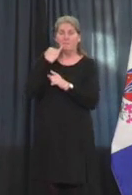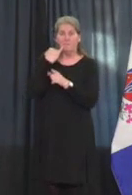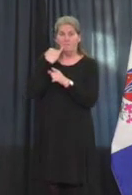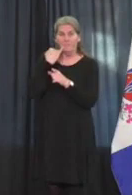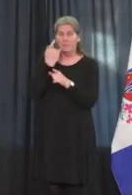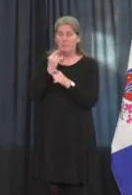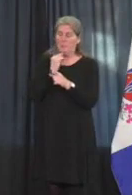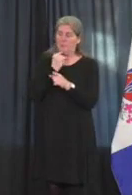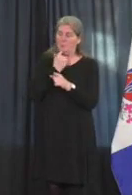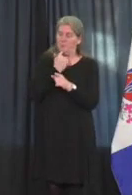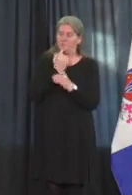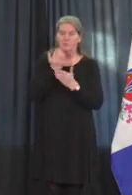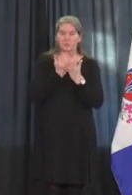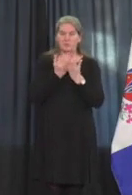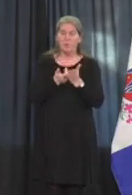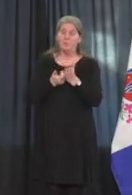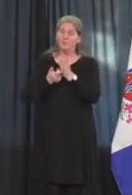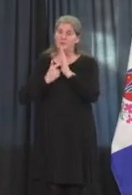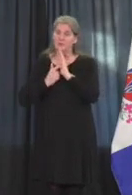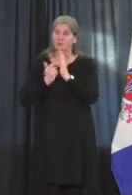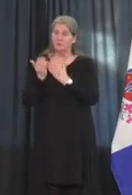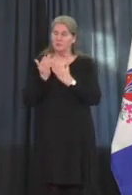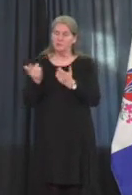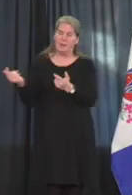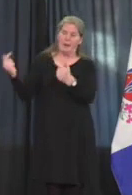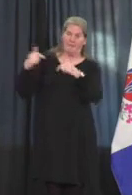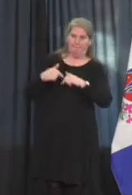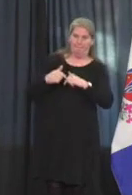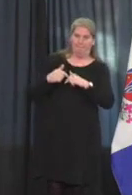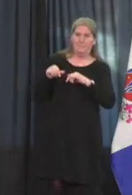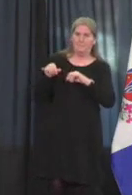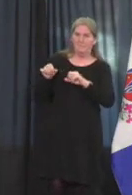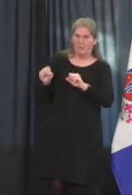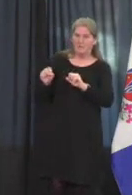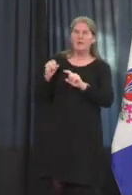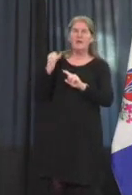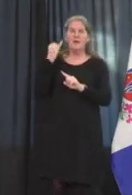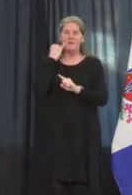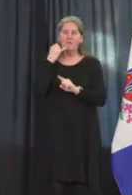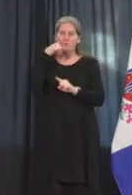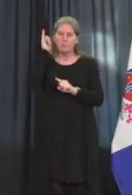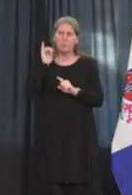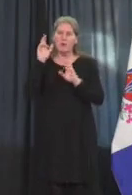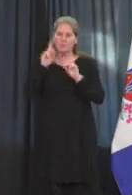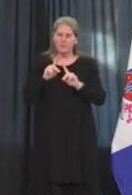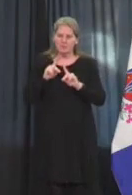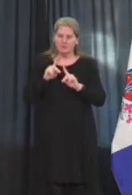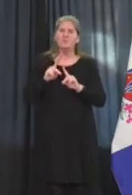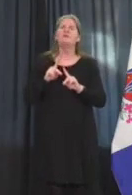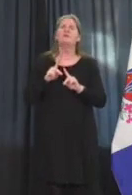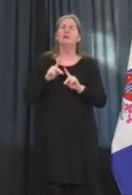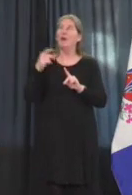OR AN ESSENTIAL SERVICE, THEN WELCOME. WHAT WE'RE SAYING IS THAT IF YOU'RE A YUKONER RETURNING HOME